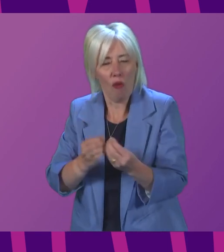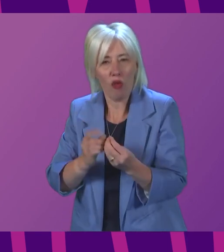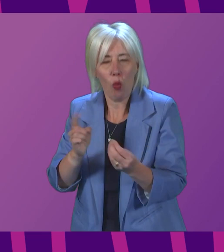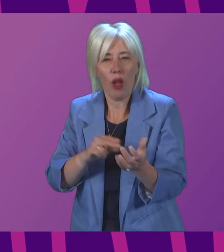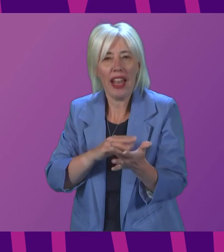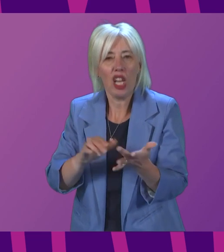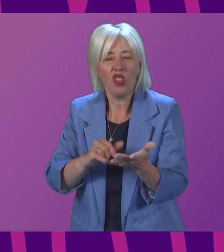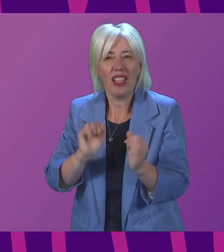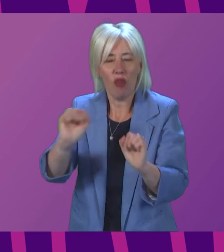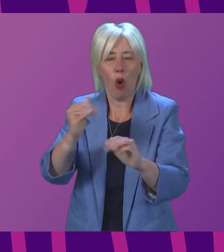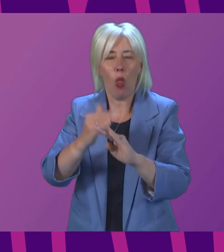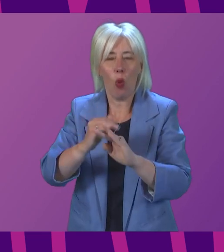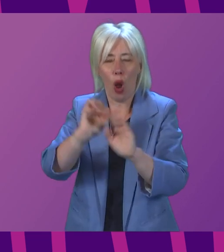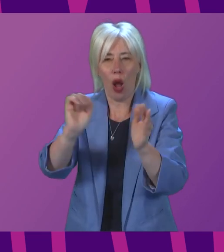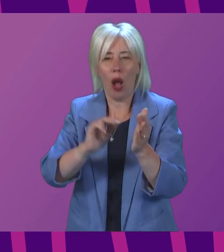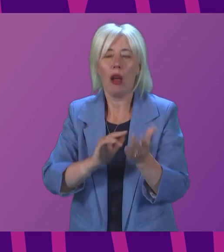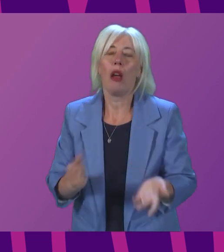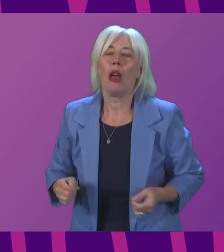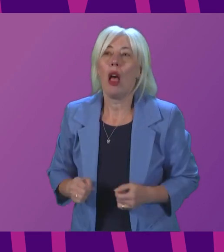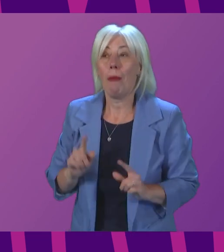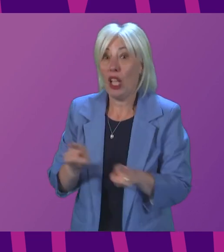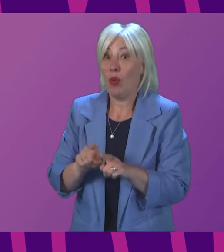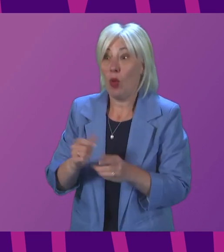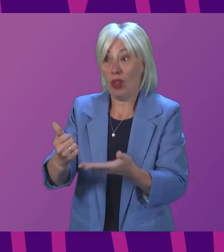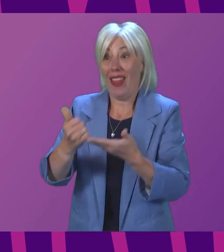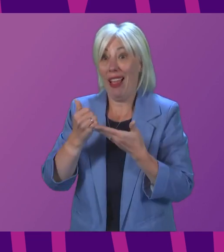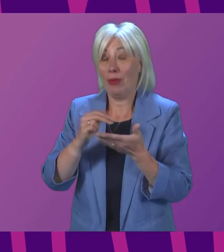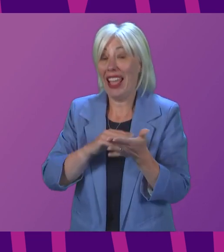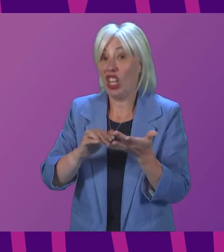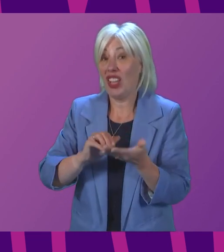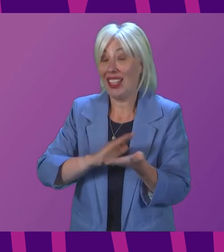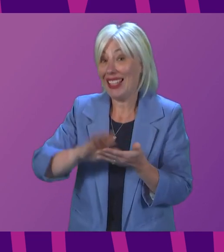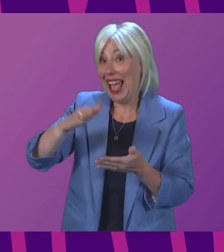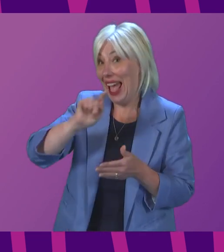However, I can tell members what else would have helped NHS Highland’s recruitment efforts